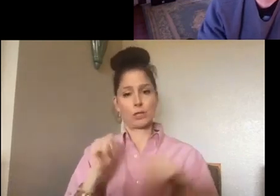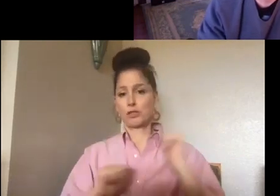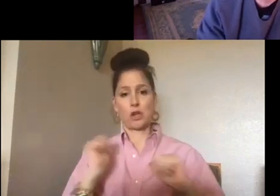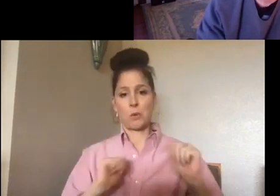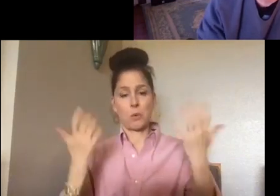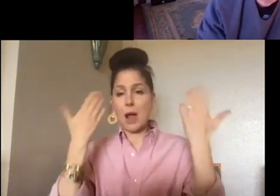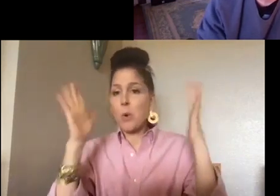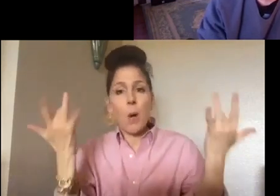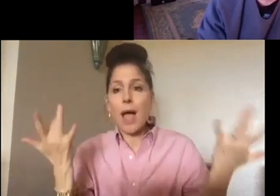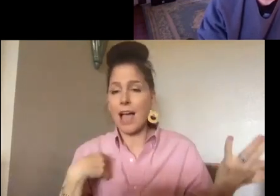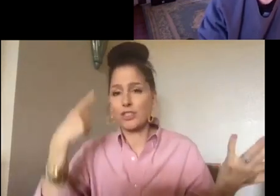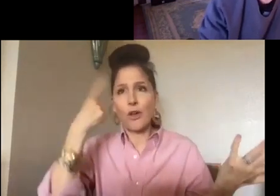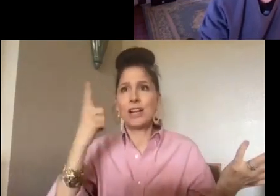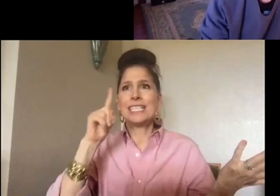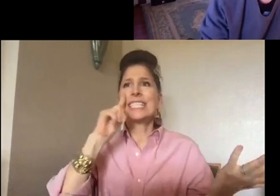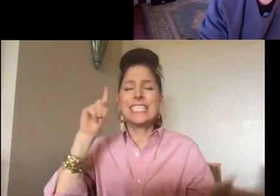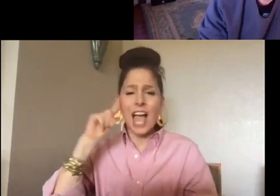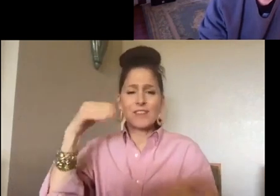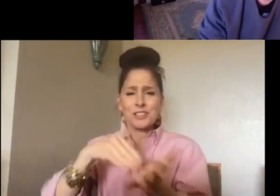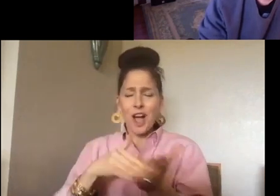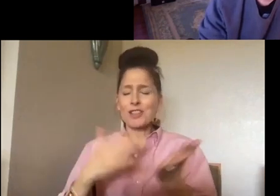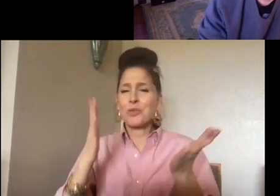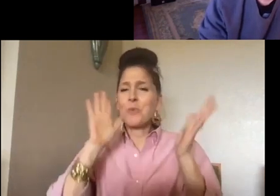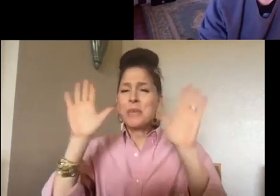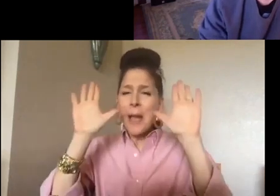be a doctor on that show, and I don't know why I had that,